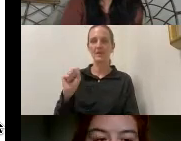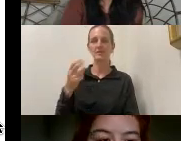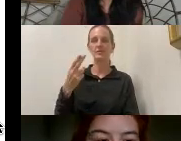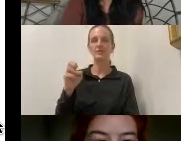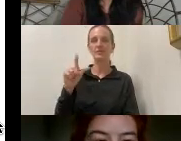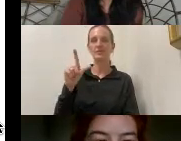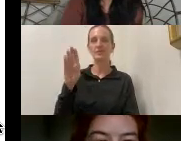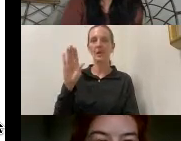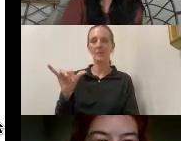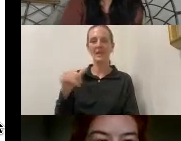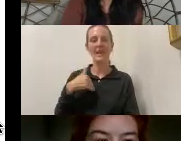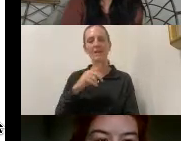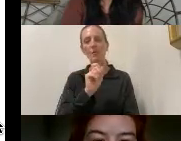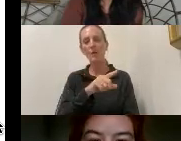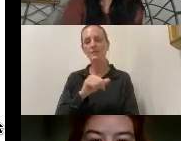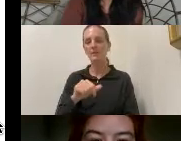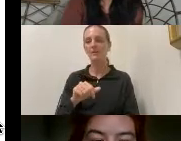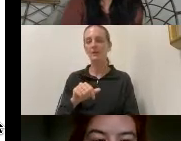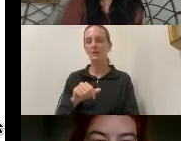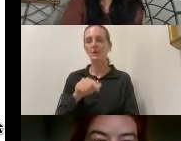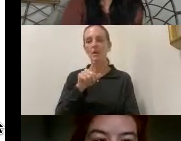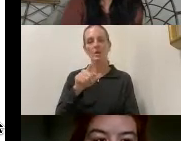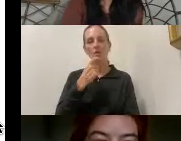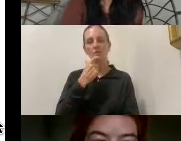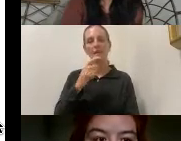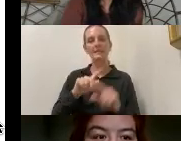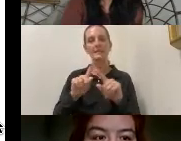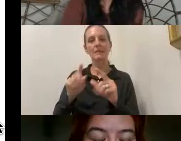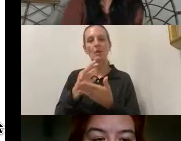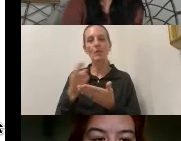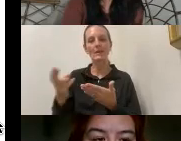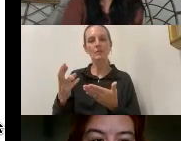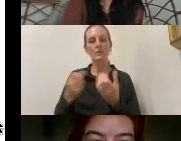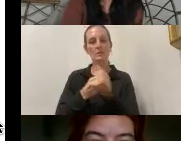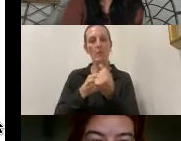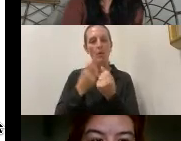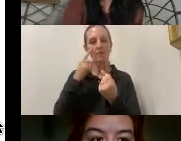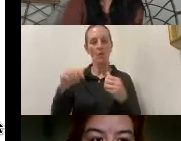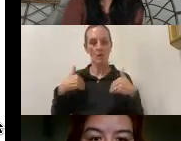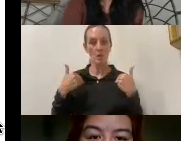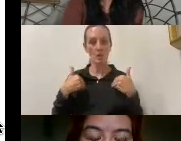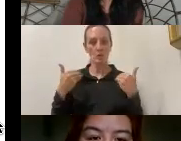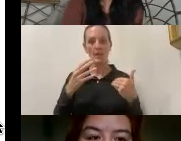You had spoken on different resources and support for youth and Elders: what resources